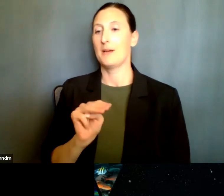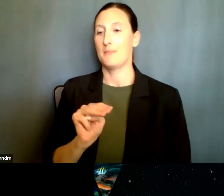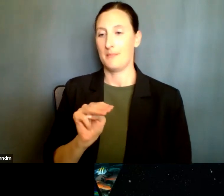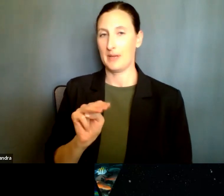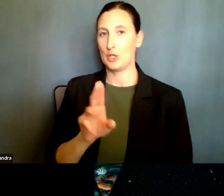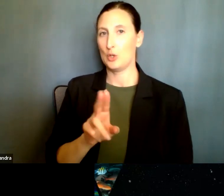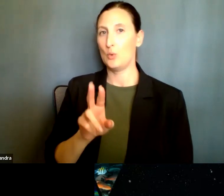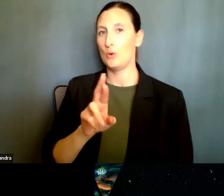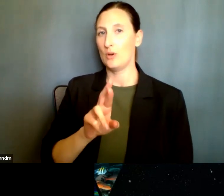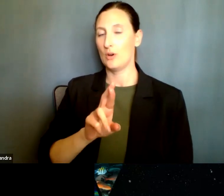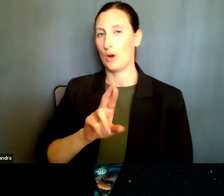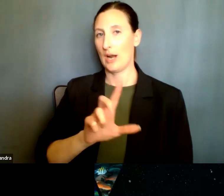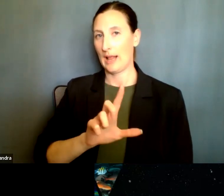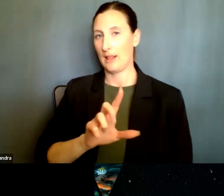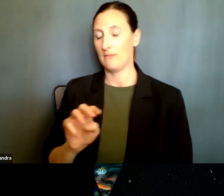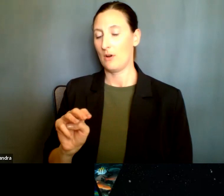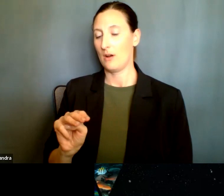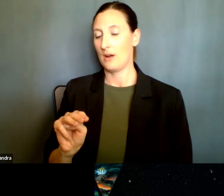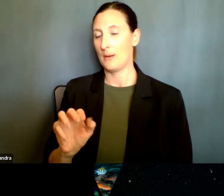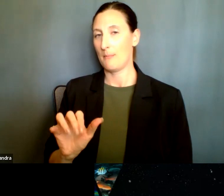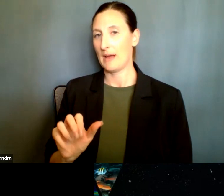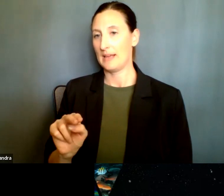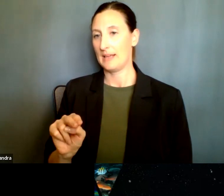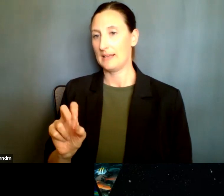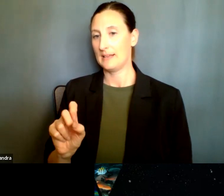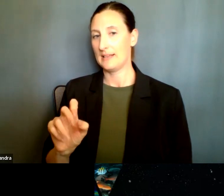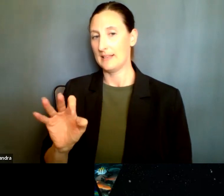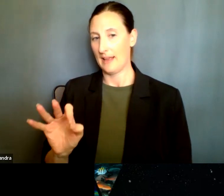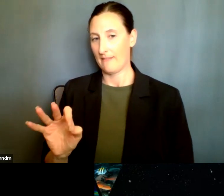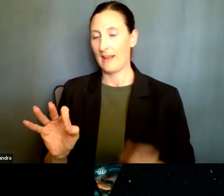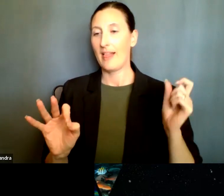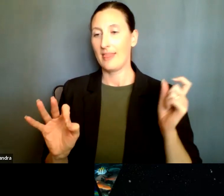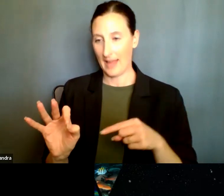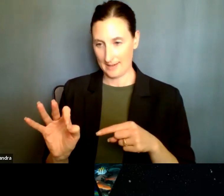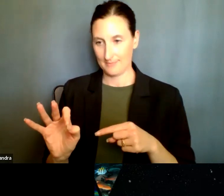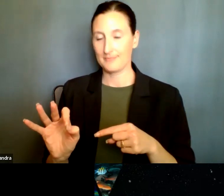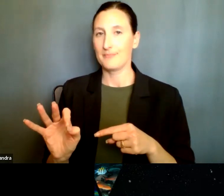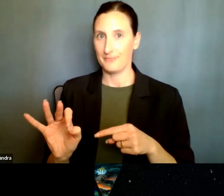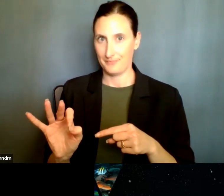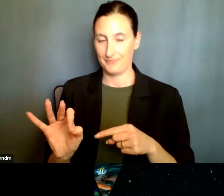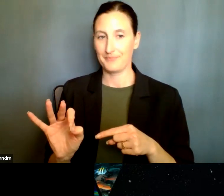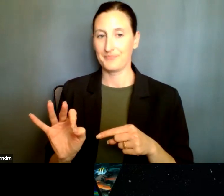there's a long service.gov/delivery.com, that is the MyNSF. Yes. You go to MyNSF to get